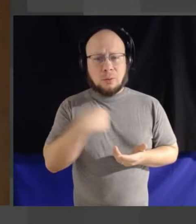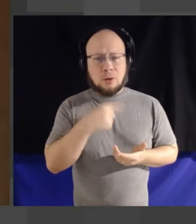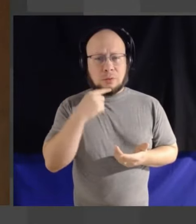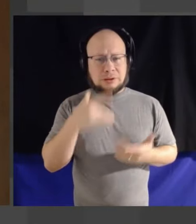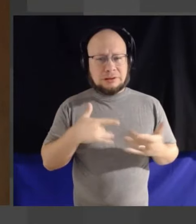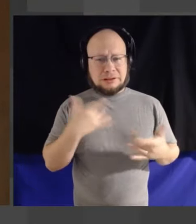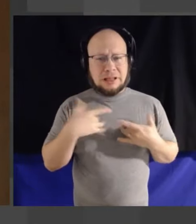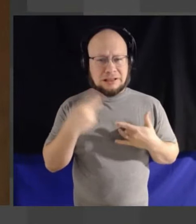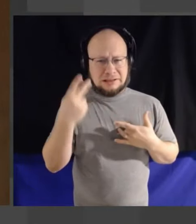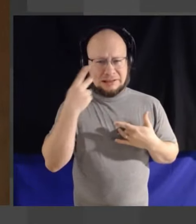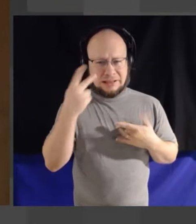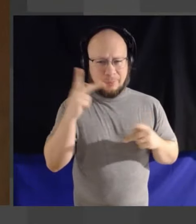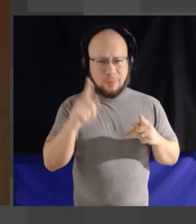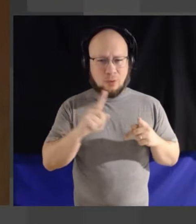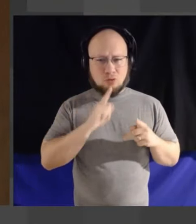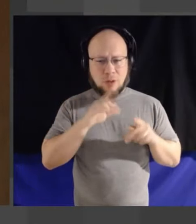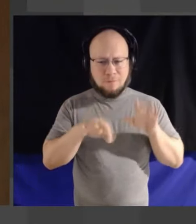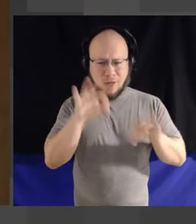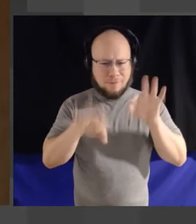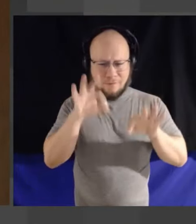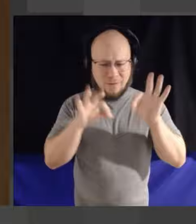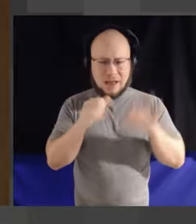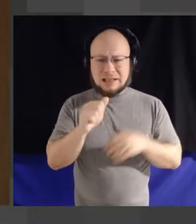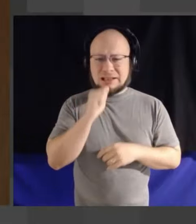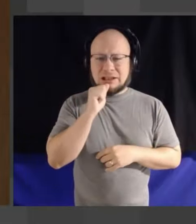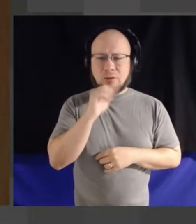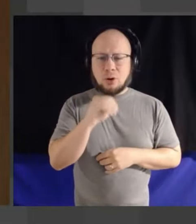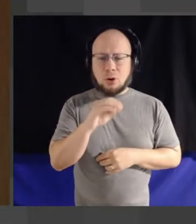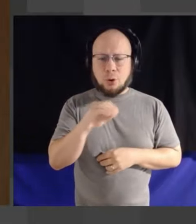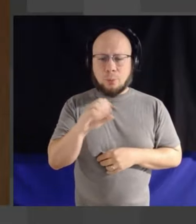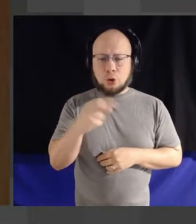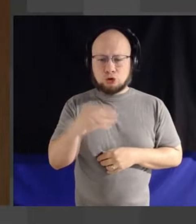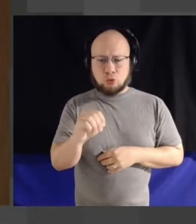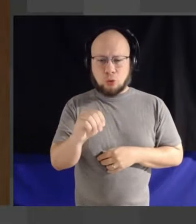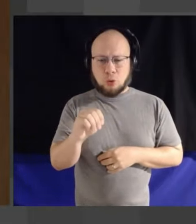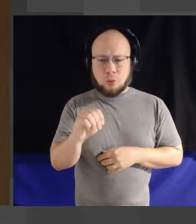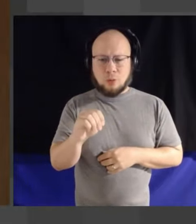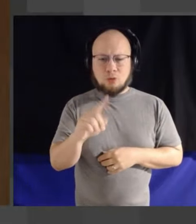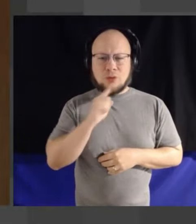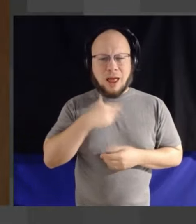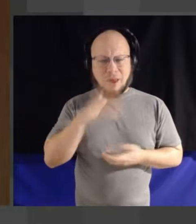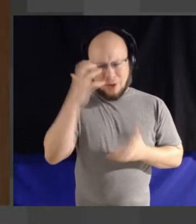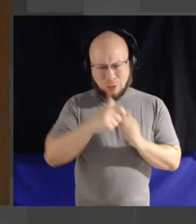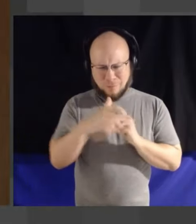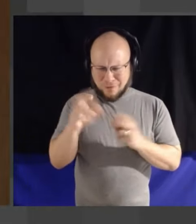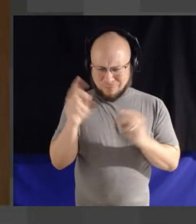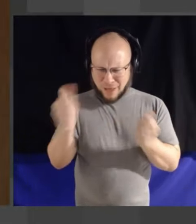THINK WE WERE VERY EXCITED TO SEE HOW FAST PEOPLE FOUND THE